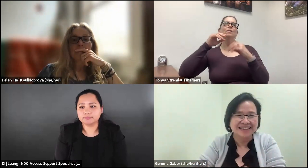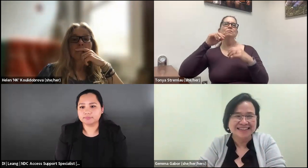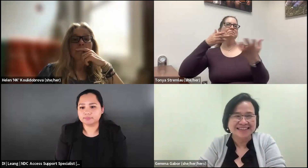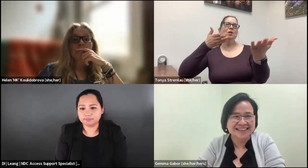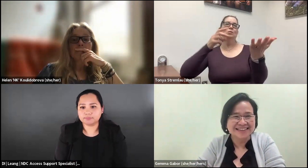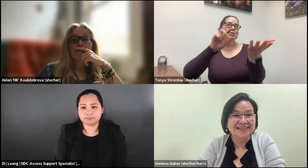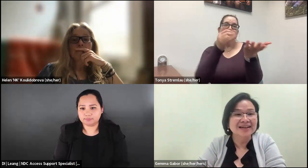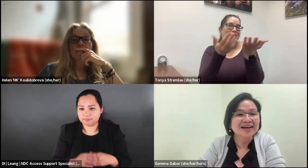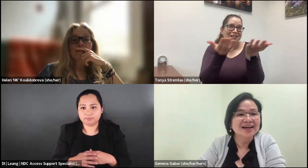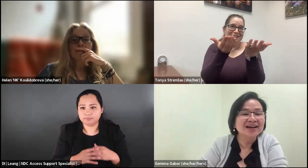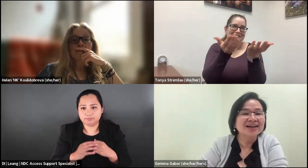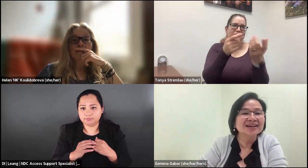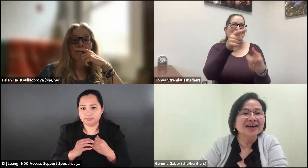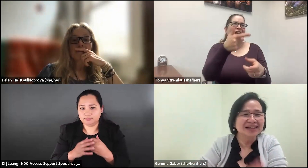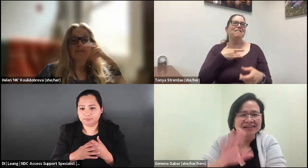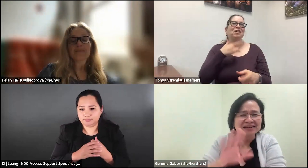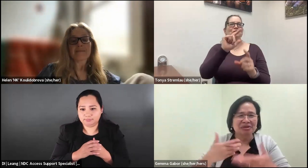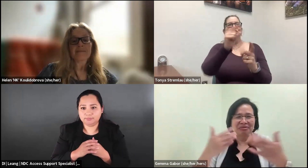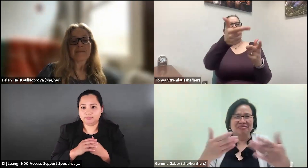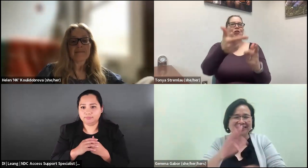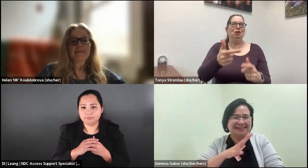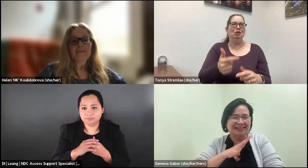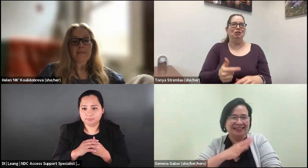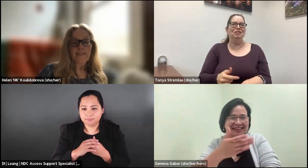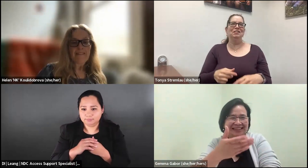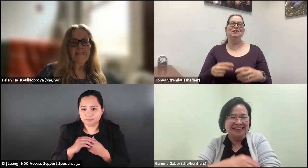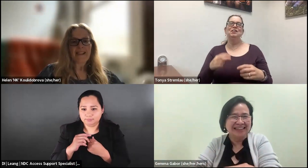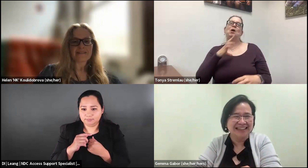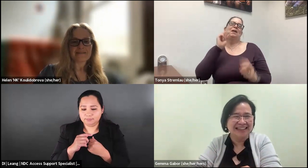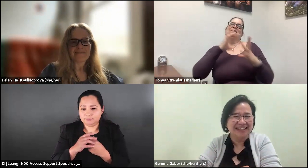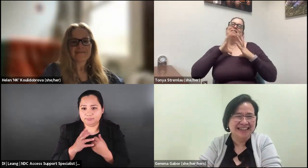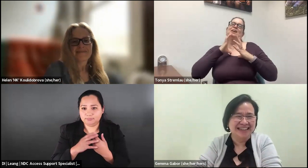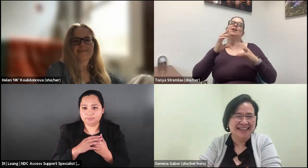This is Tonya. Go ahead, Gemma. Go ahead. I feel like it's your turn at this point.